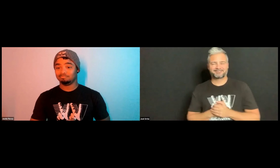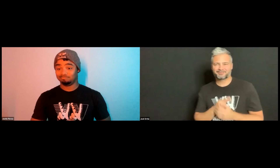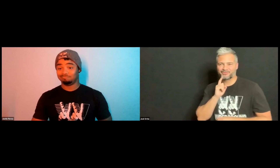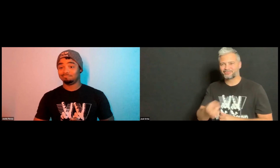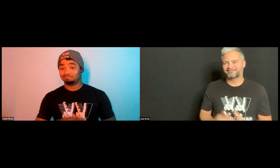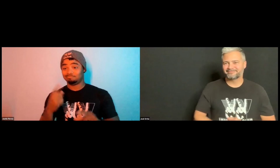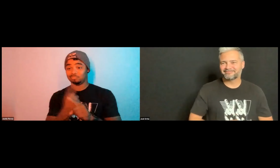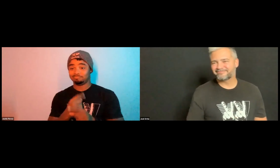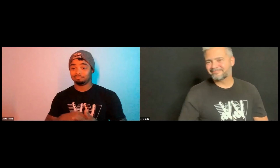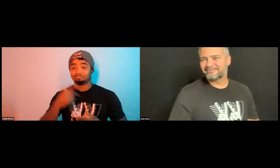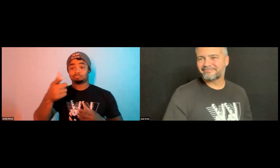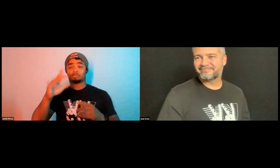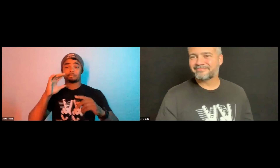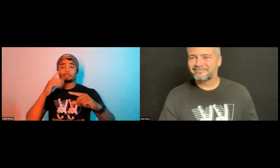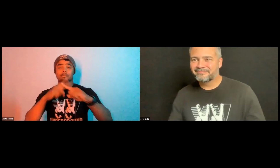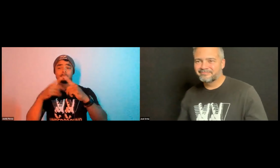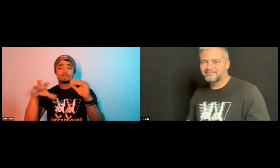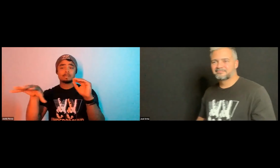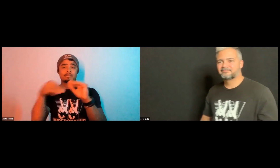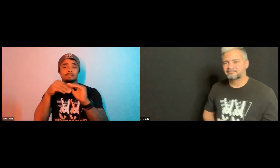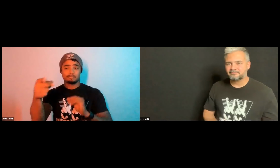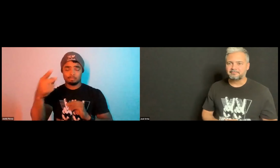It's really -- it's just amazing.